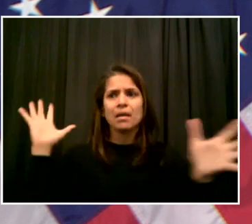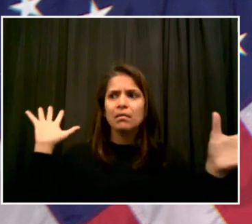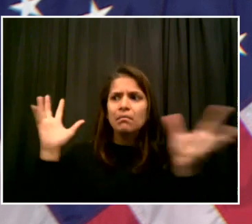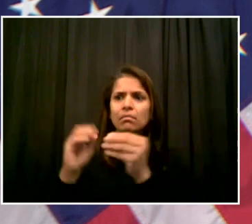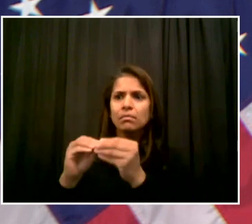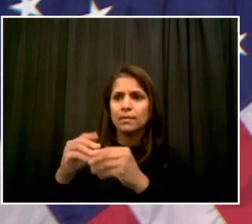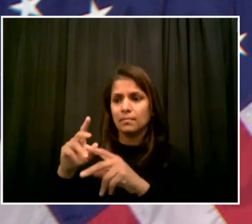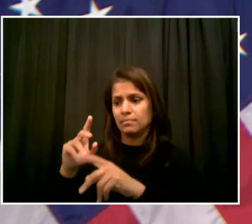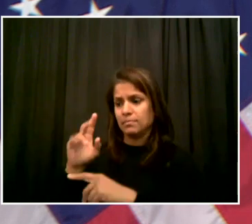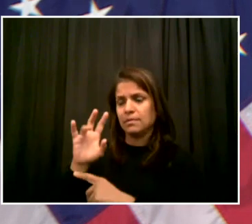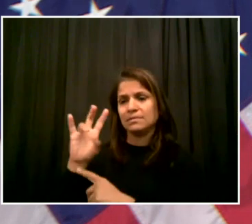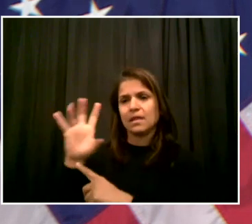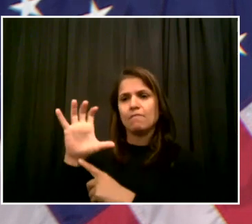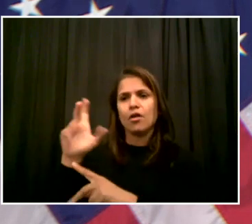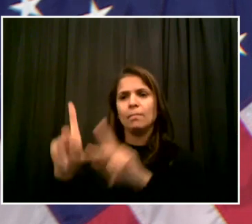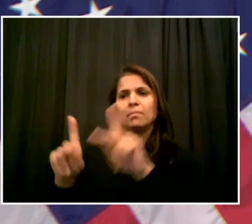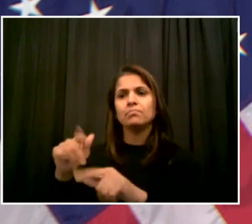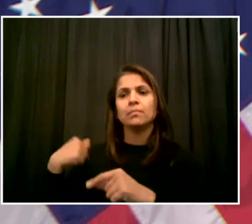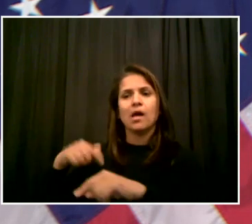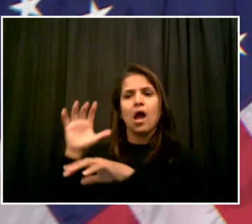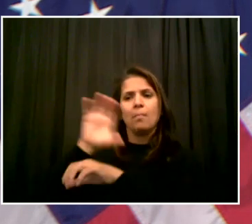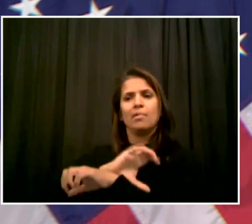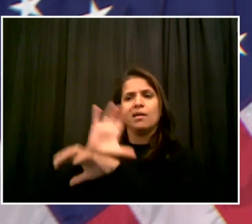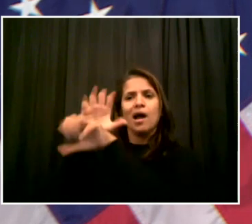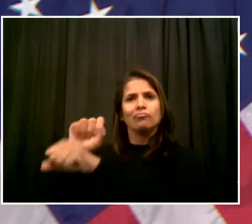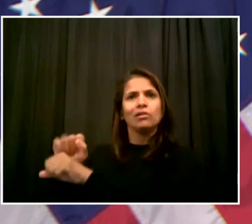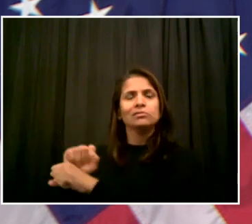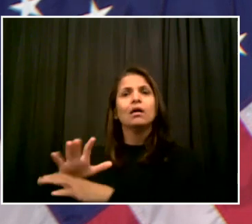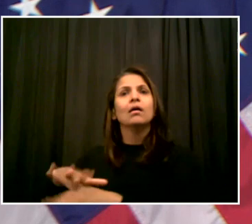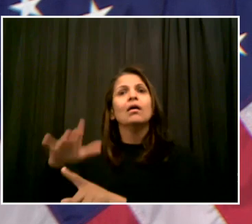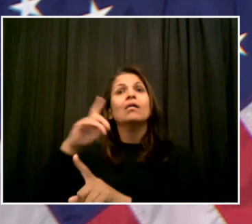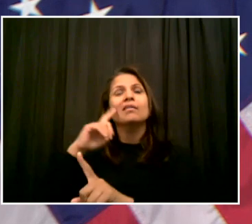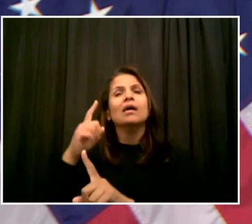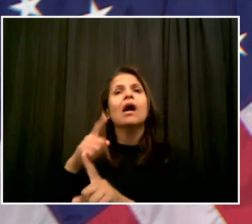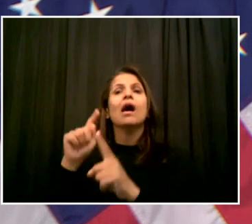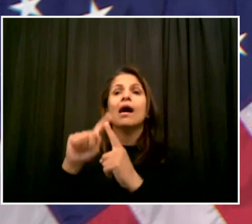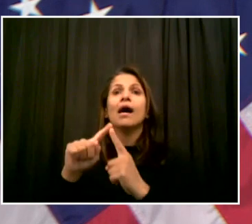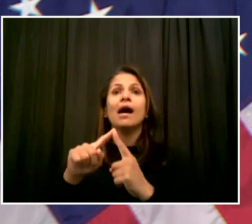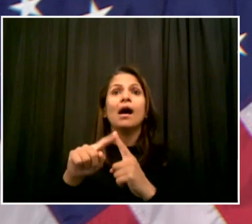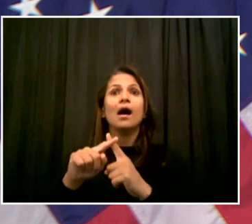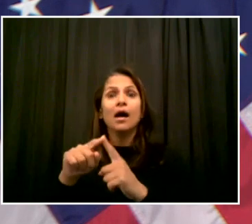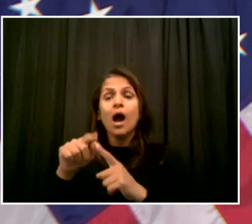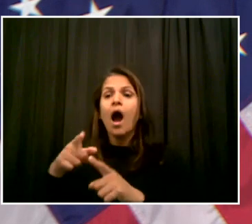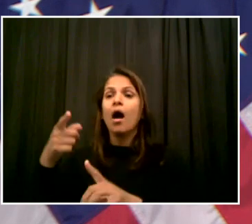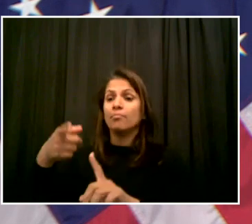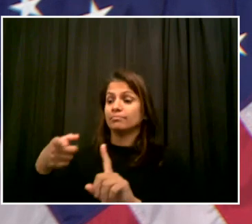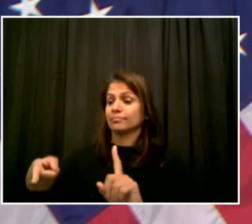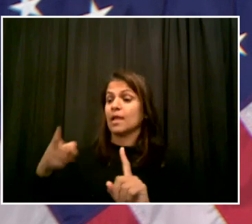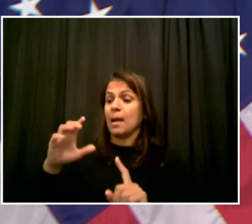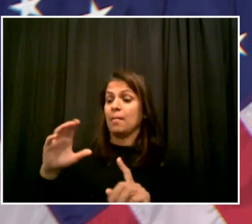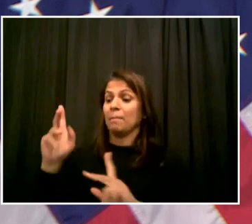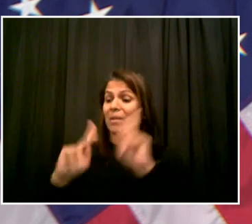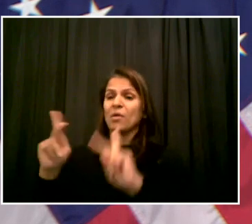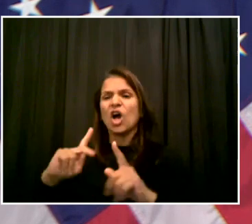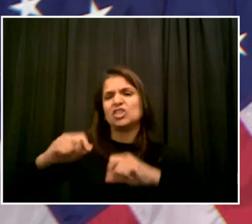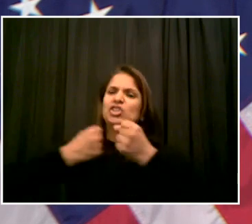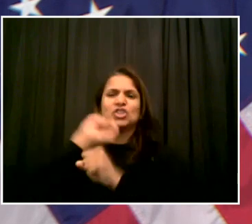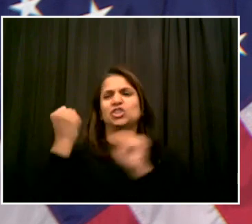GOT WAS NEARLY 700, LOOTING AND OTHER OFFENSES AND ATTACKS ON OFFCIER.S O TT OHEFCEFIR S WHO ARE GETTING